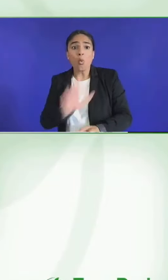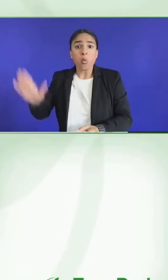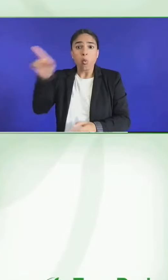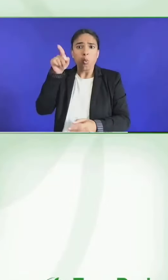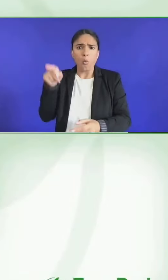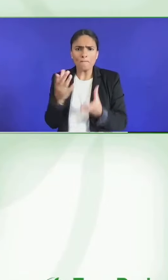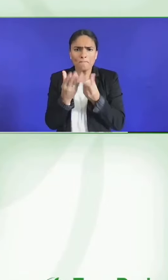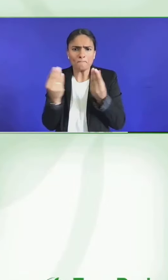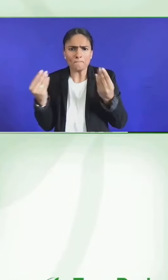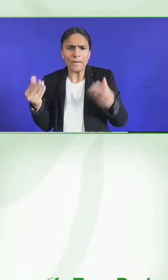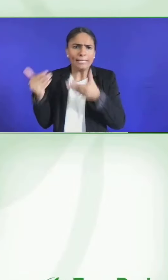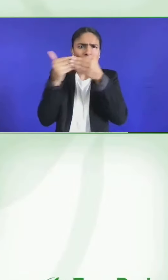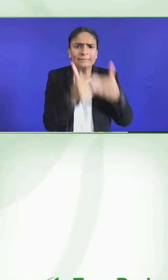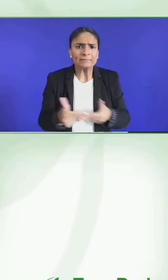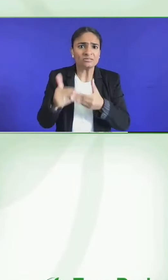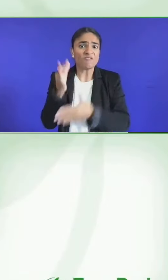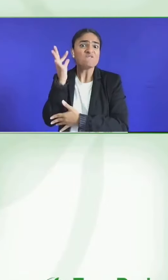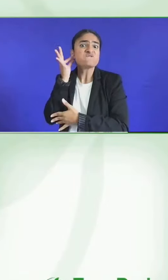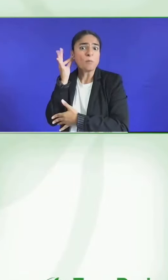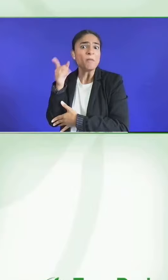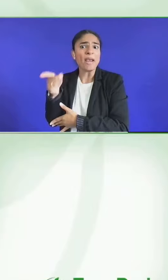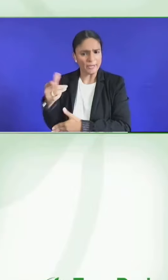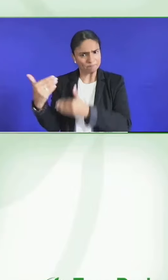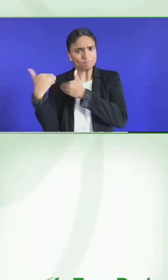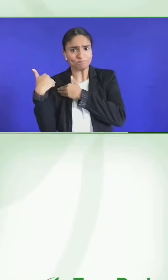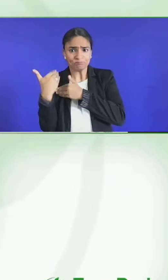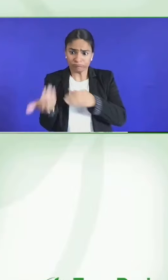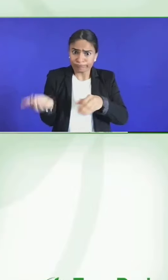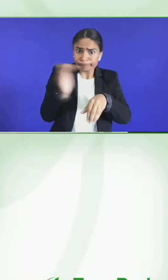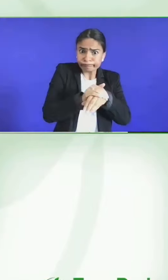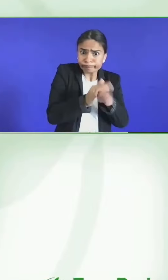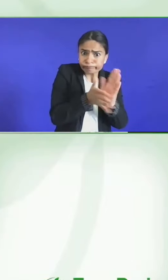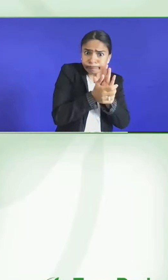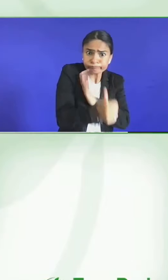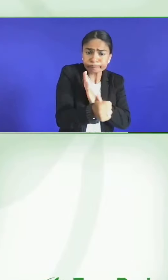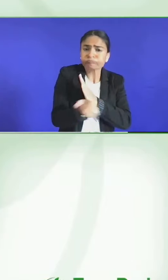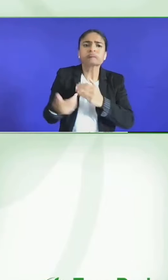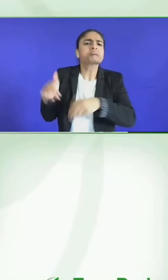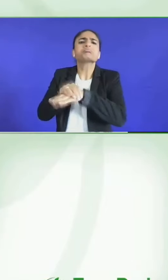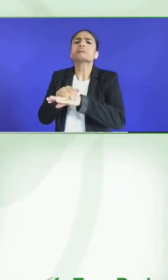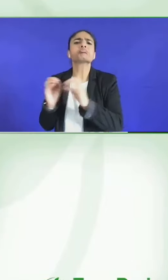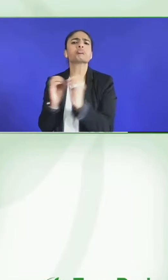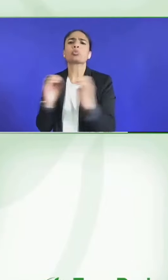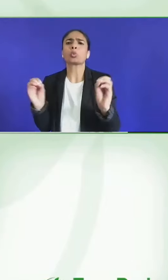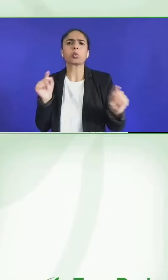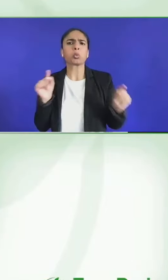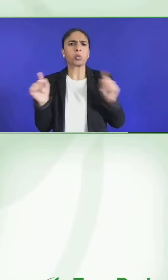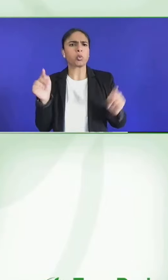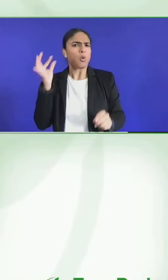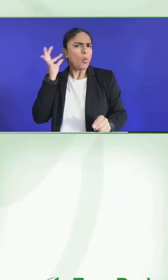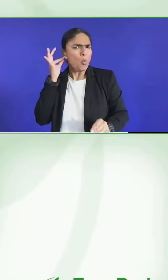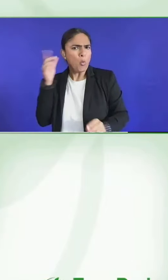and rebalance care responsibilities. The good news because the context is not always positive, but the